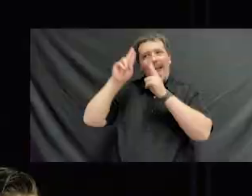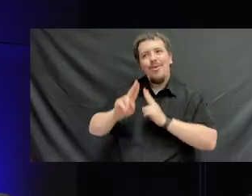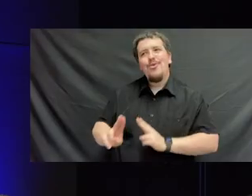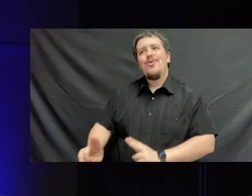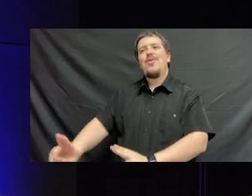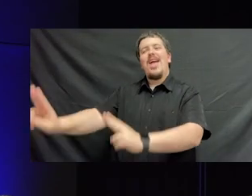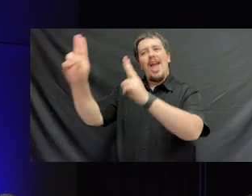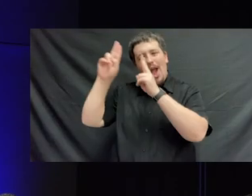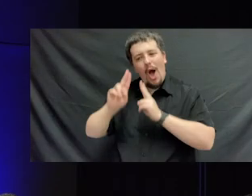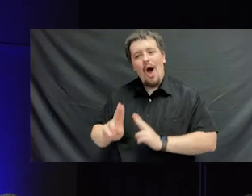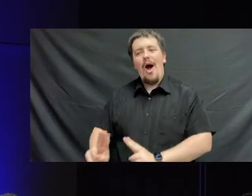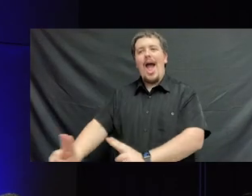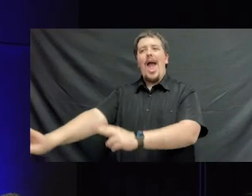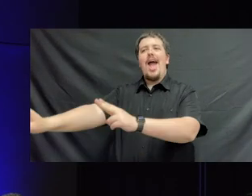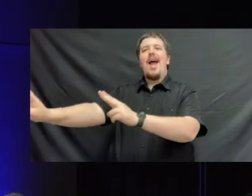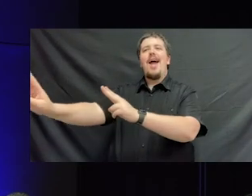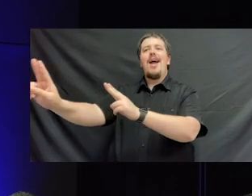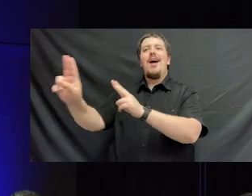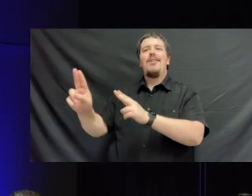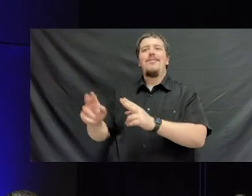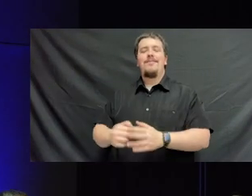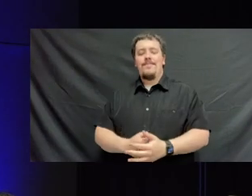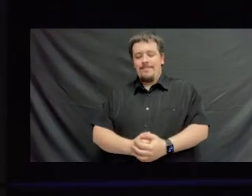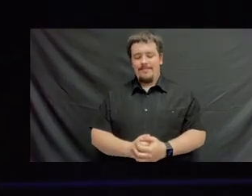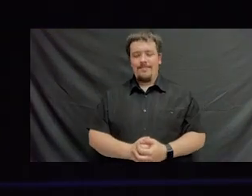Hail to thee, all hail